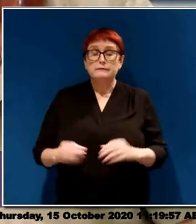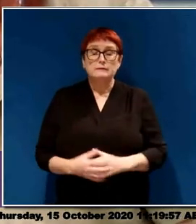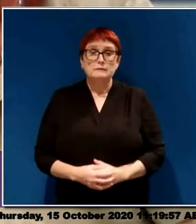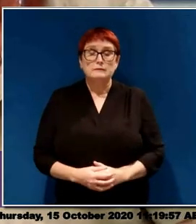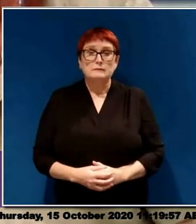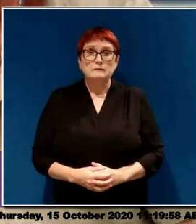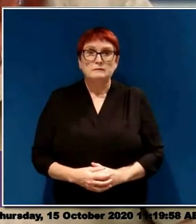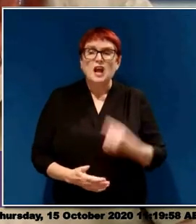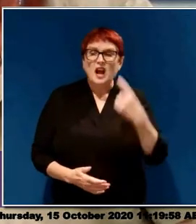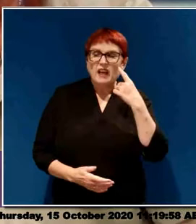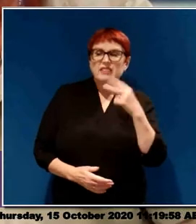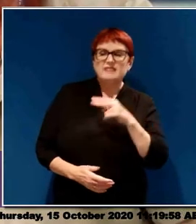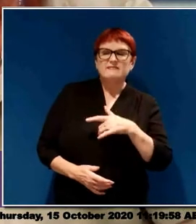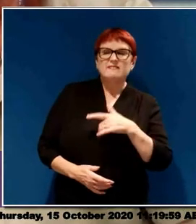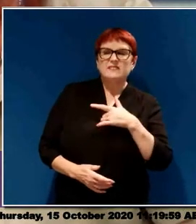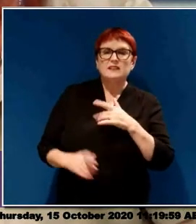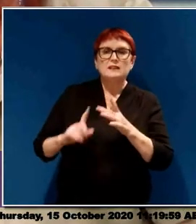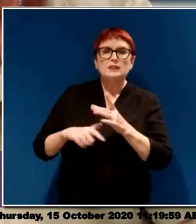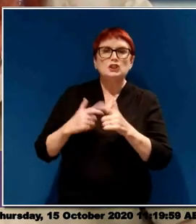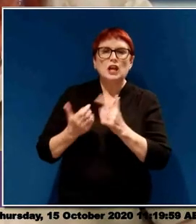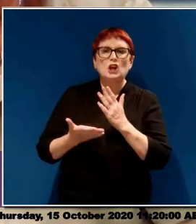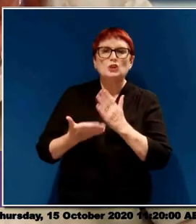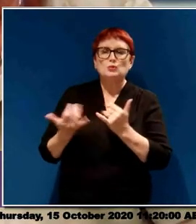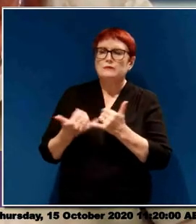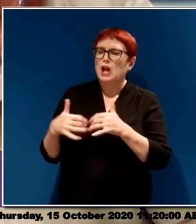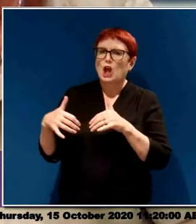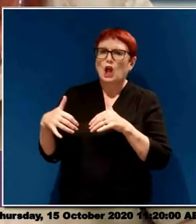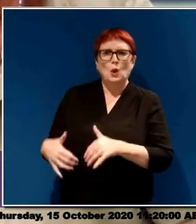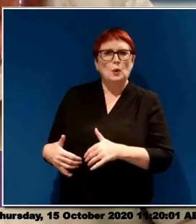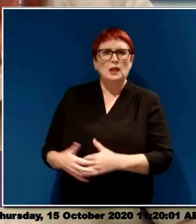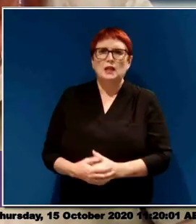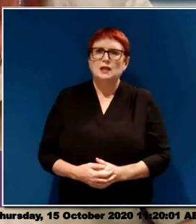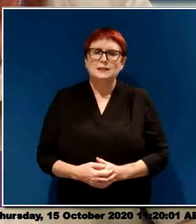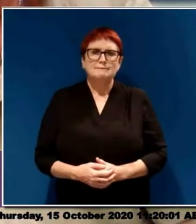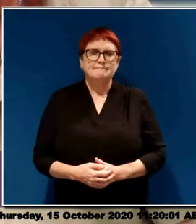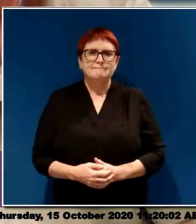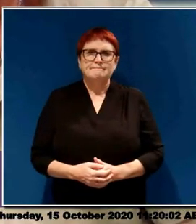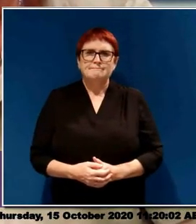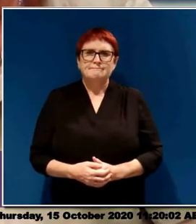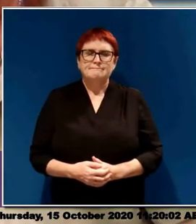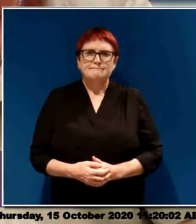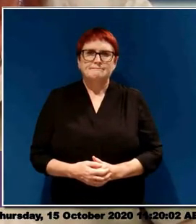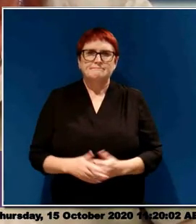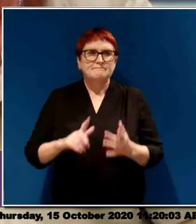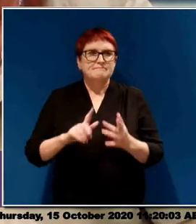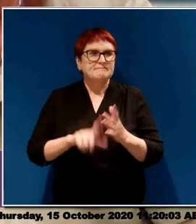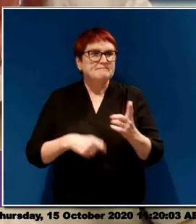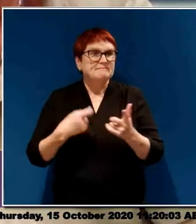Jack has no concept of how to do any life skills.